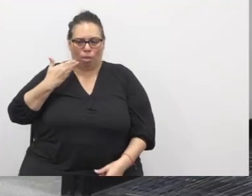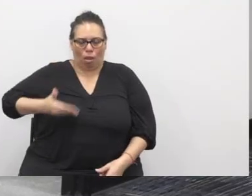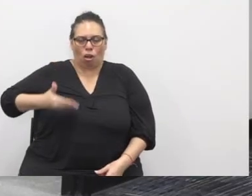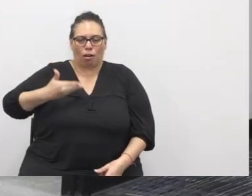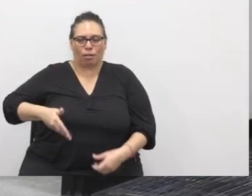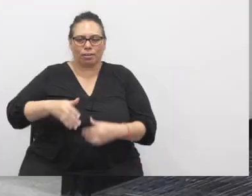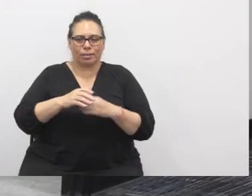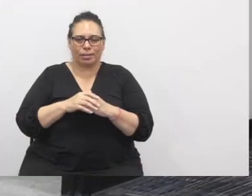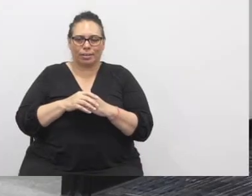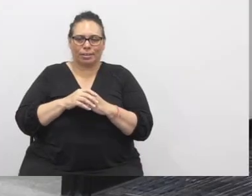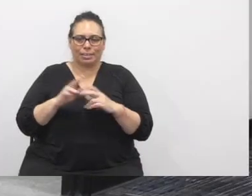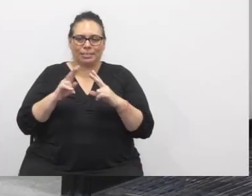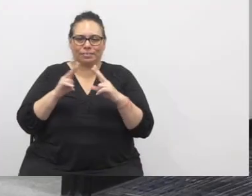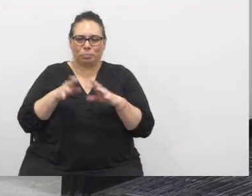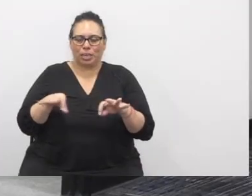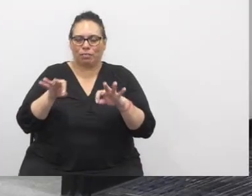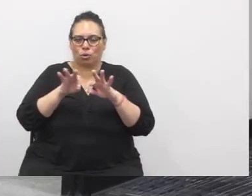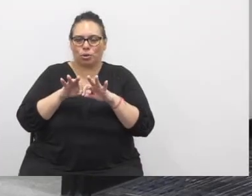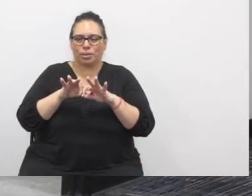which is extremely important while in high school.